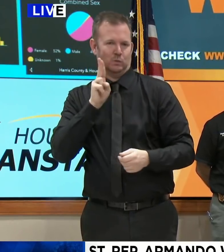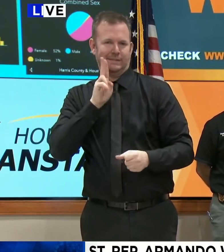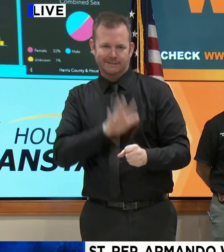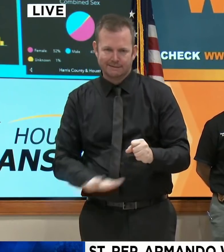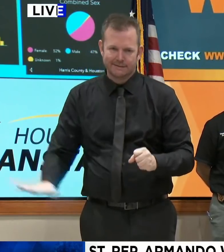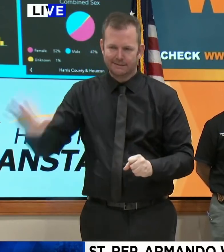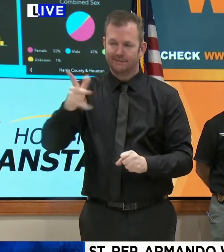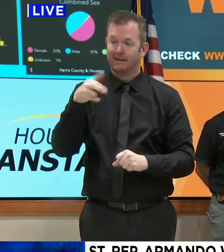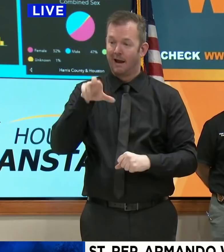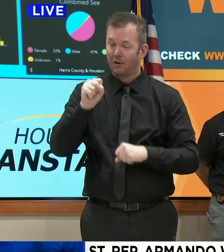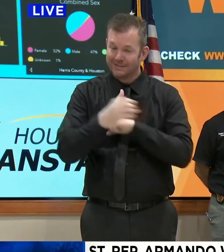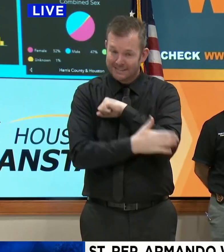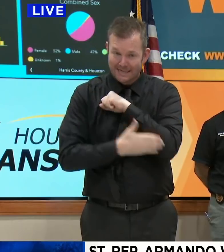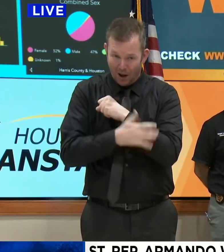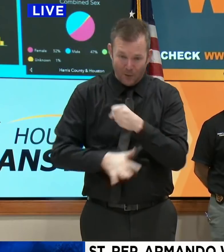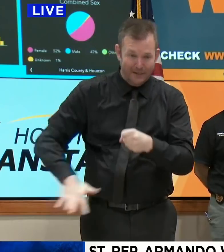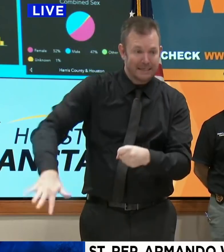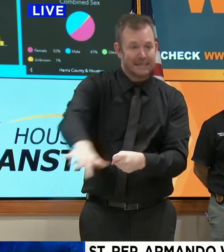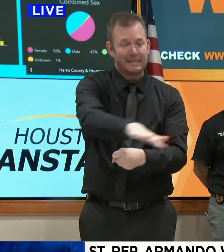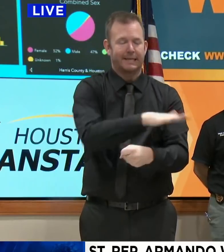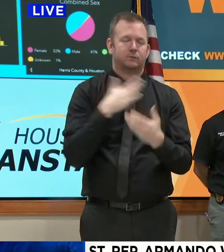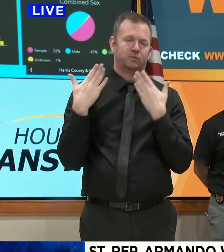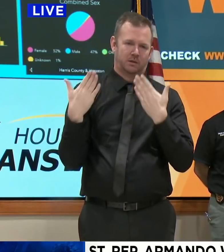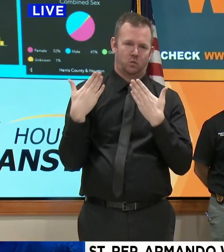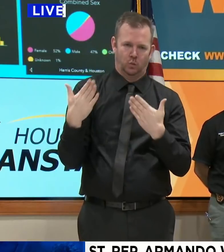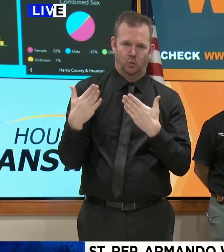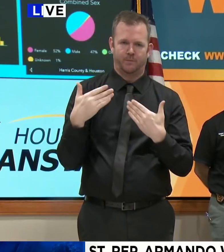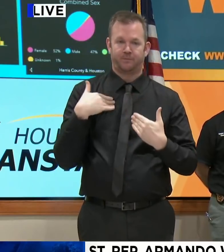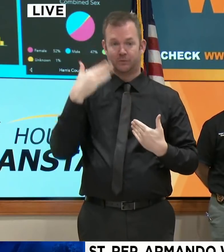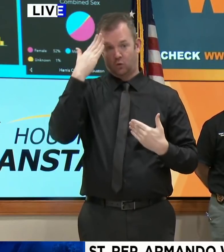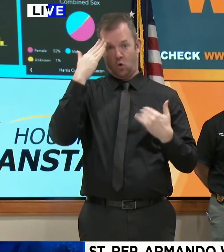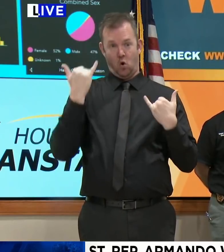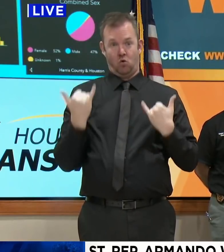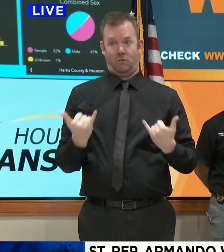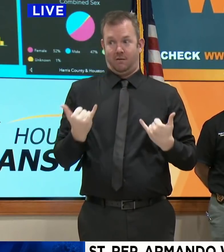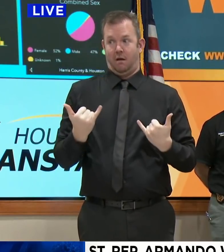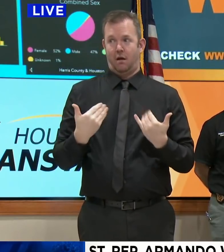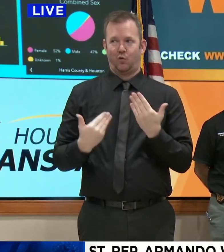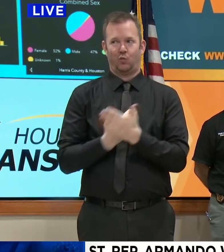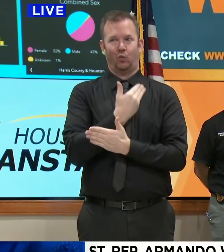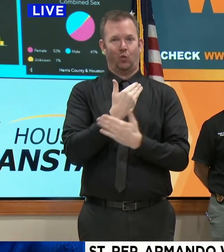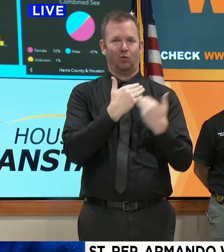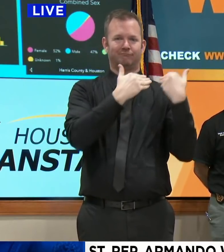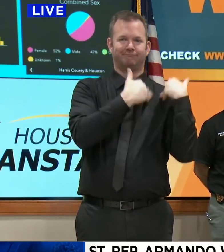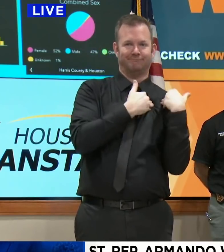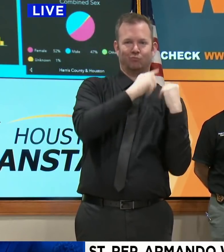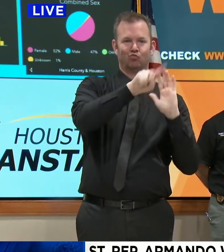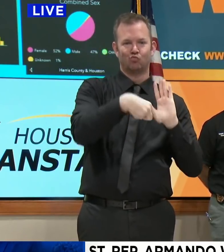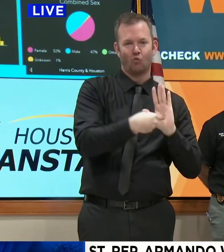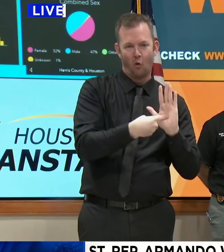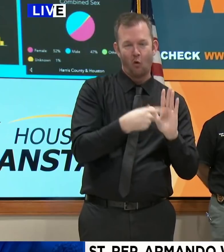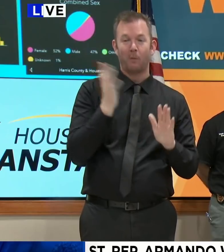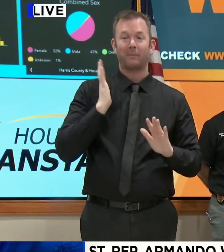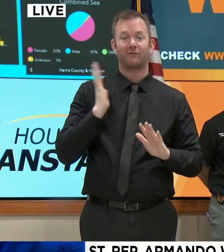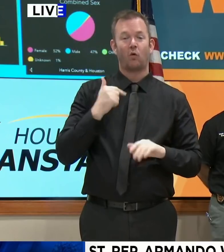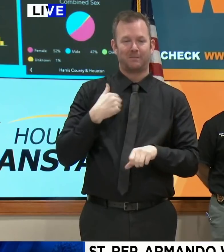But I want to thank the people of this to thank the people of this region, the people of Houston. region, the people of Houston. Harris County for giving me